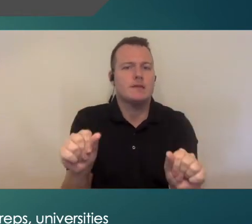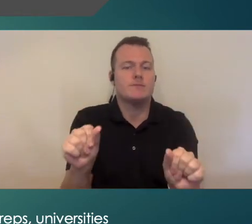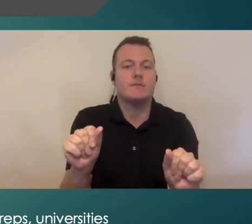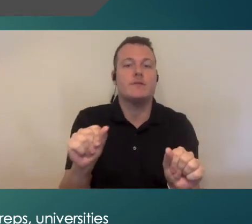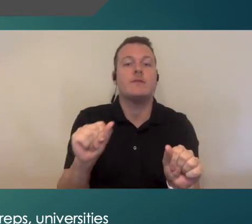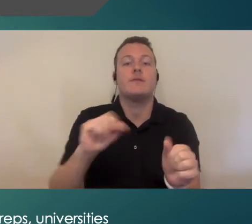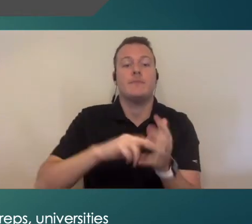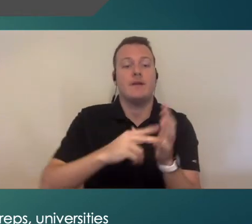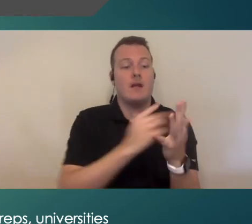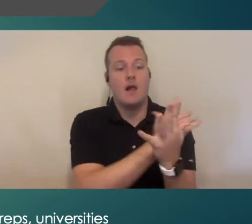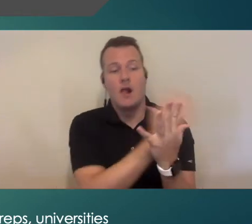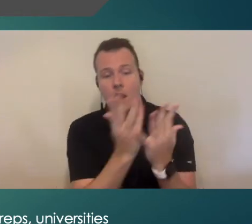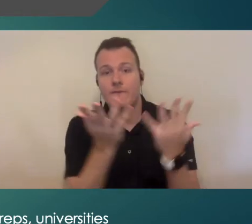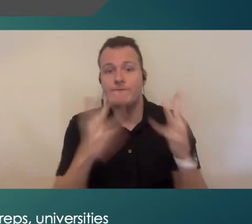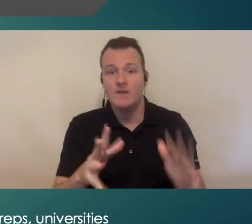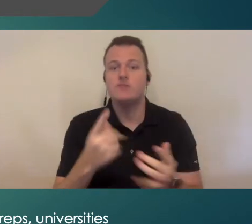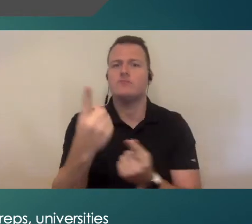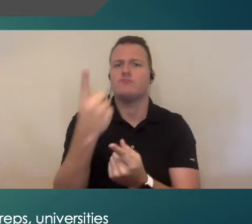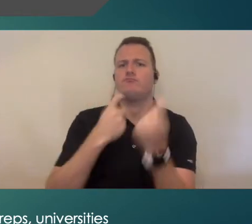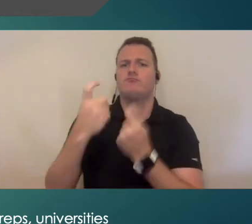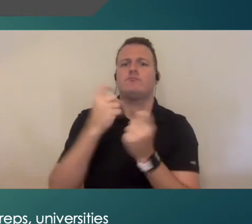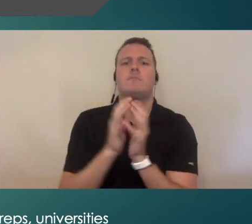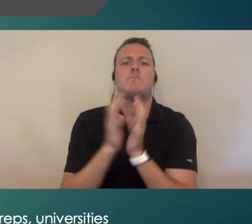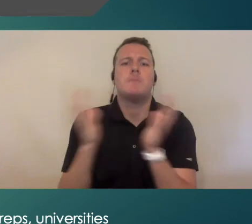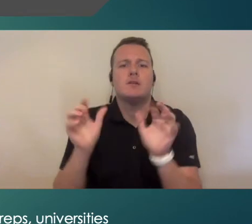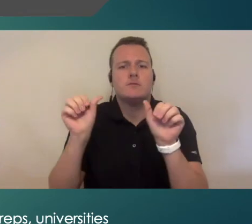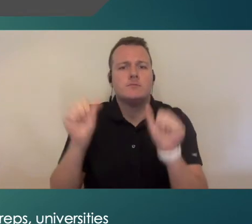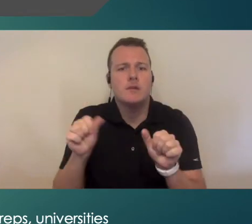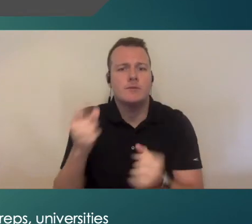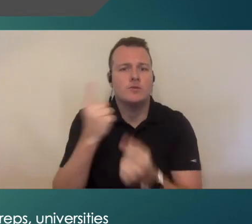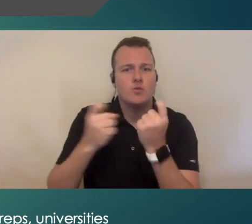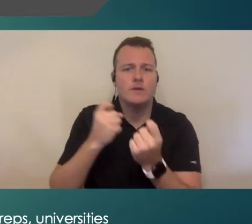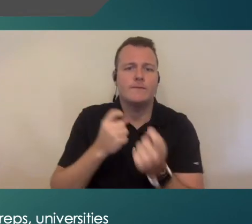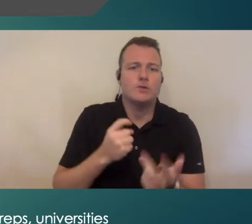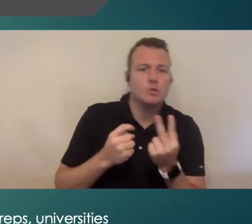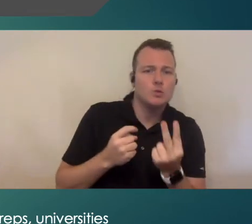that you can ask as many questions of the two or three of us as possible.